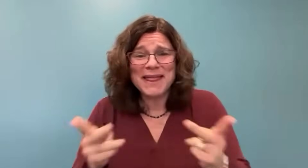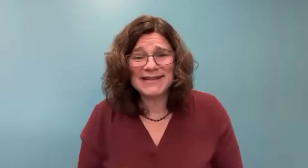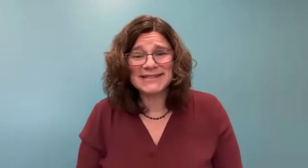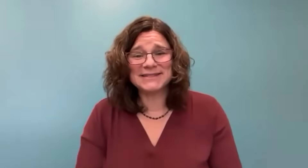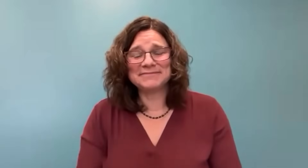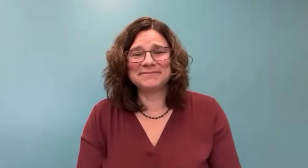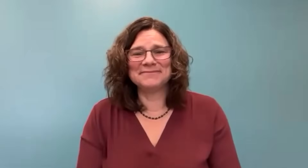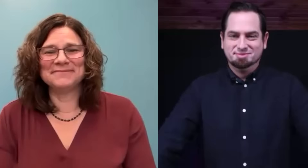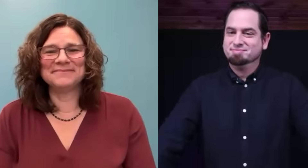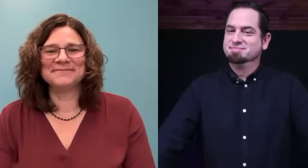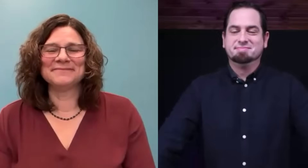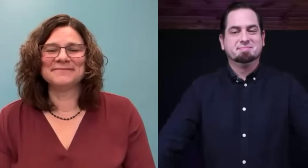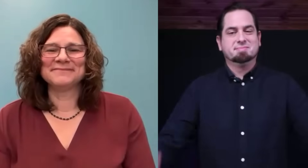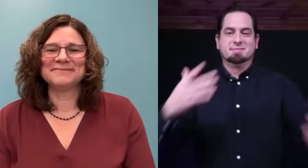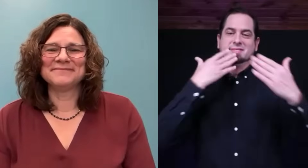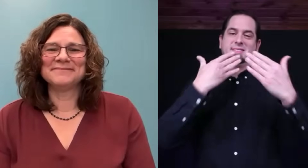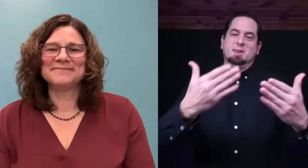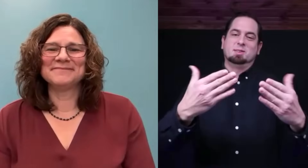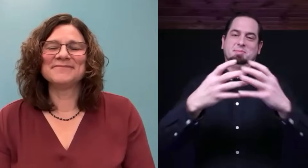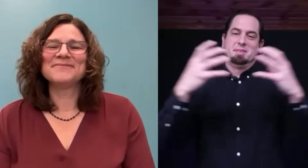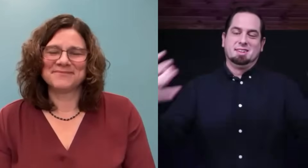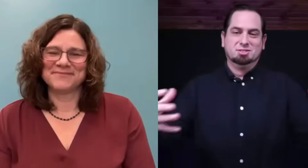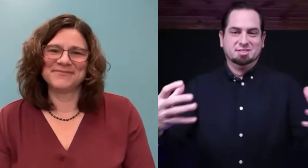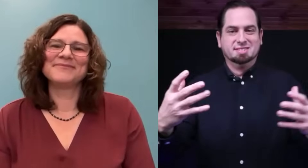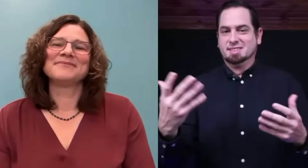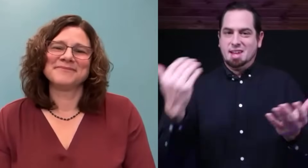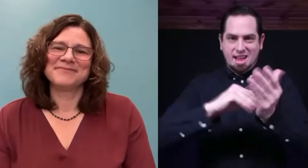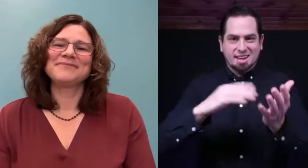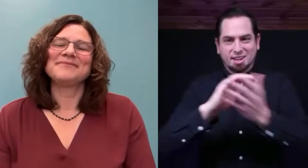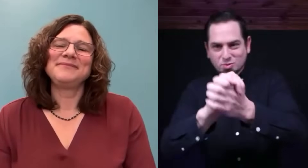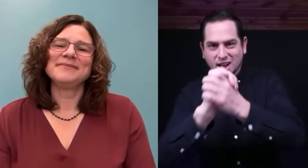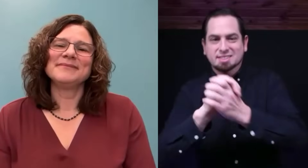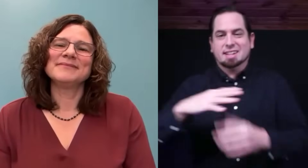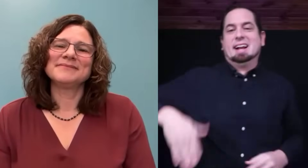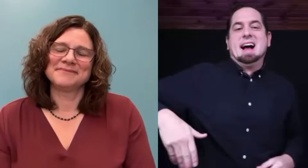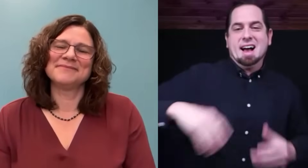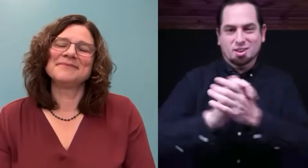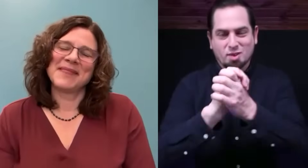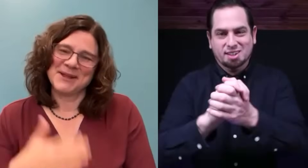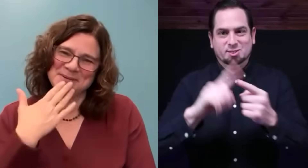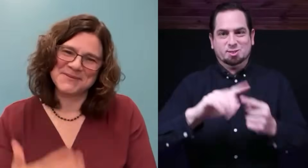It’s a great place! Thank you so much. Again, congratulations. Belated congratulations to your leadership.